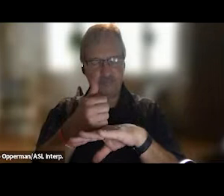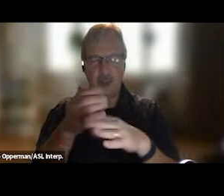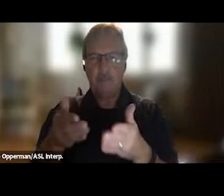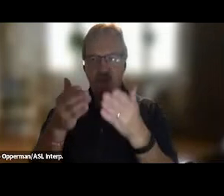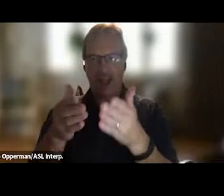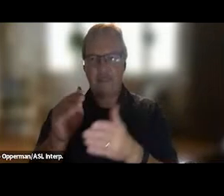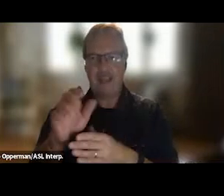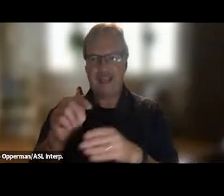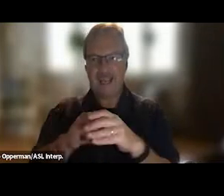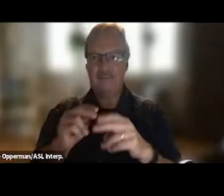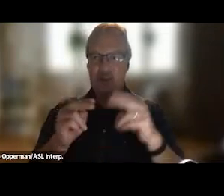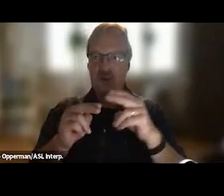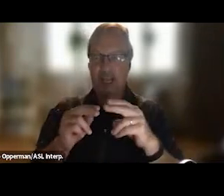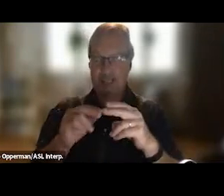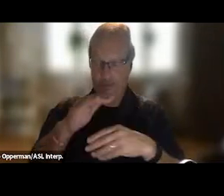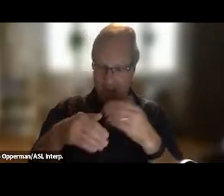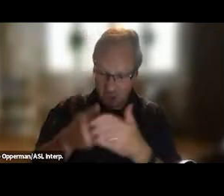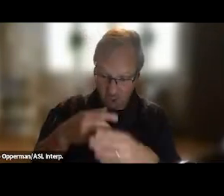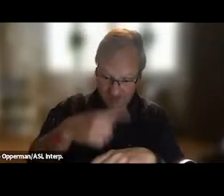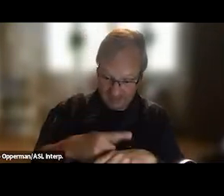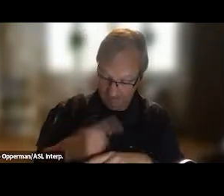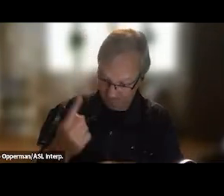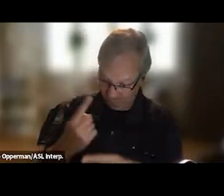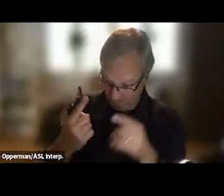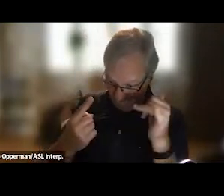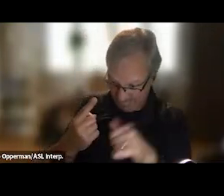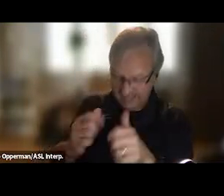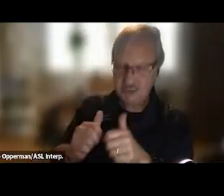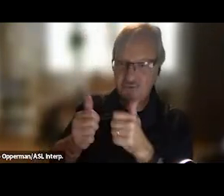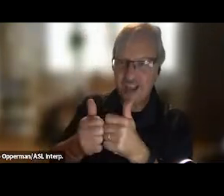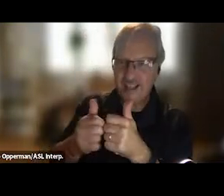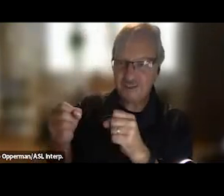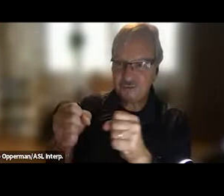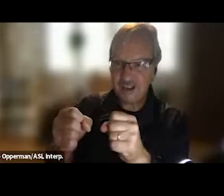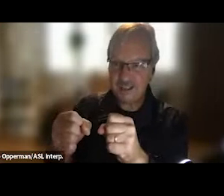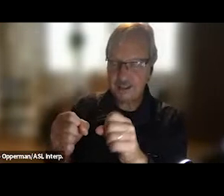I could spend my entire time talking solely about these challenges and strategies, but I'm just going to highlight those